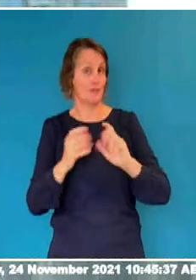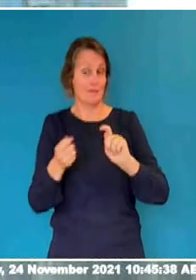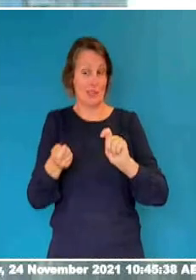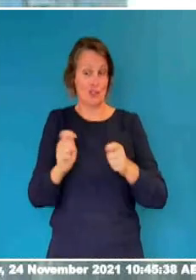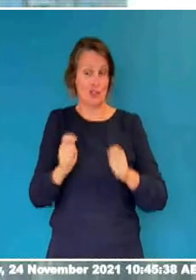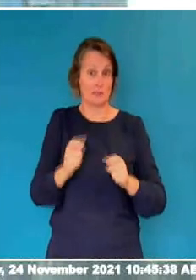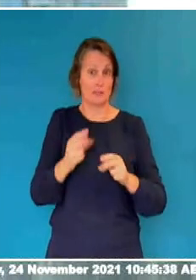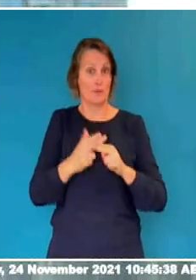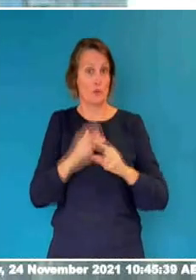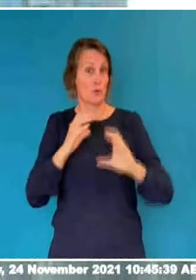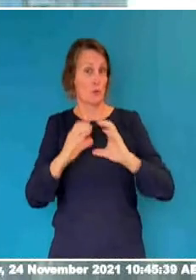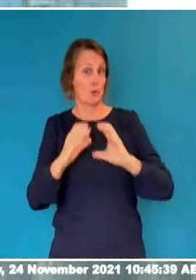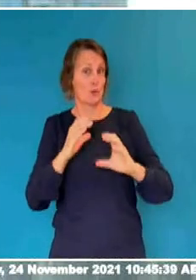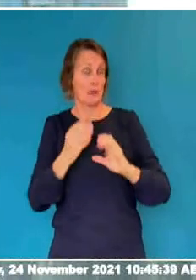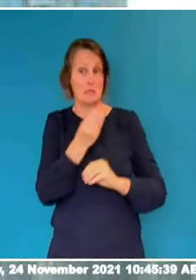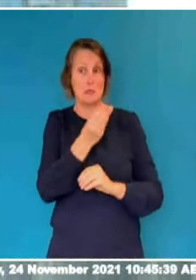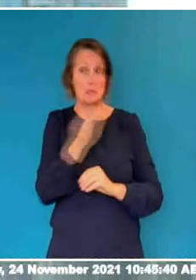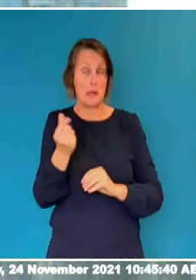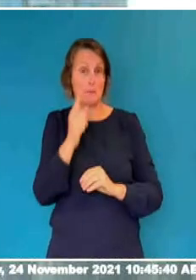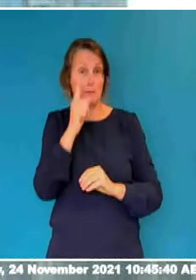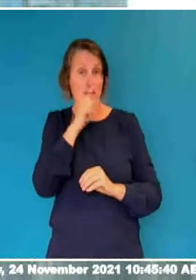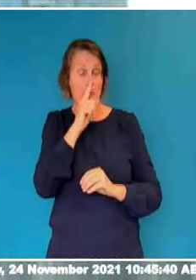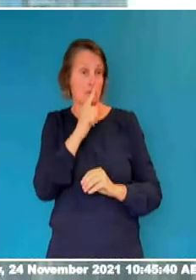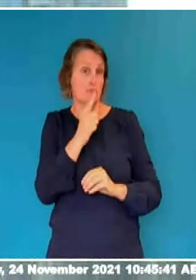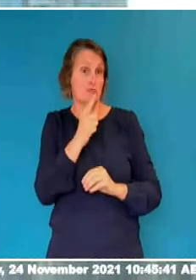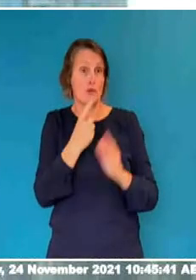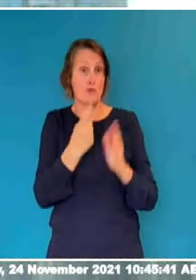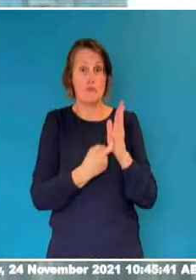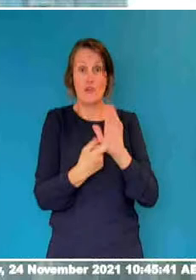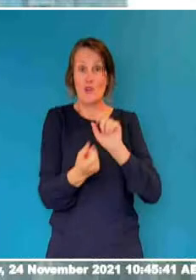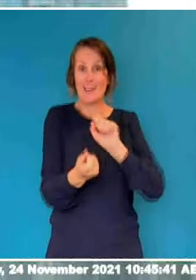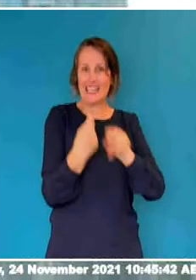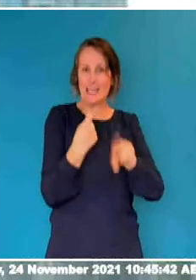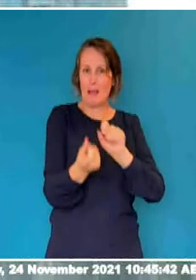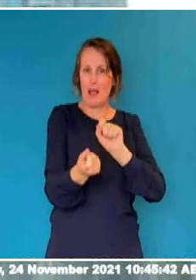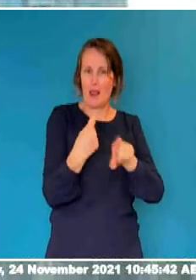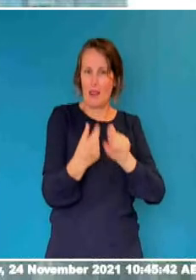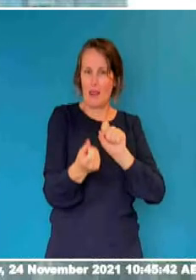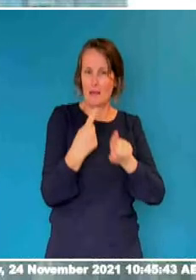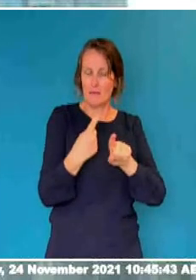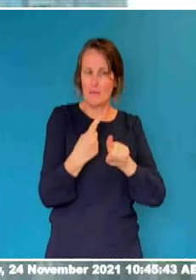So some staff may request emails as a preferred communication method or particular